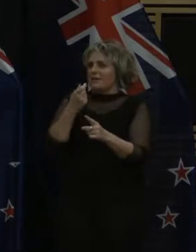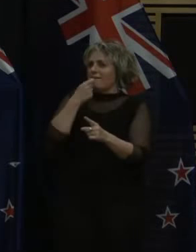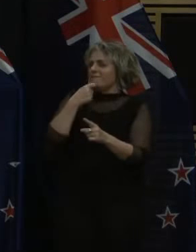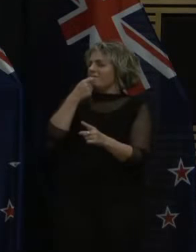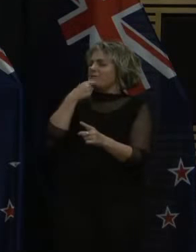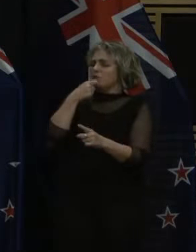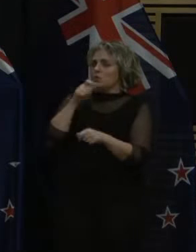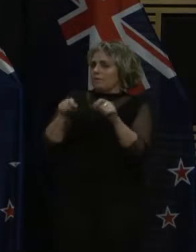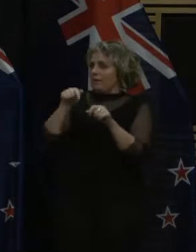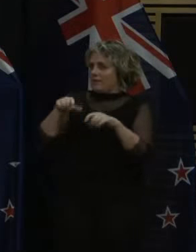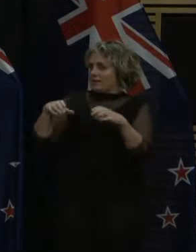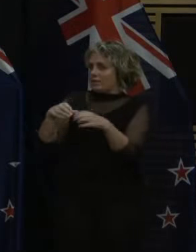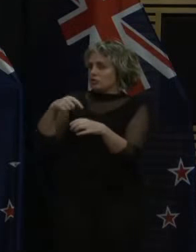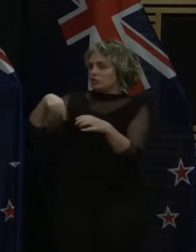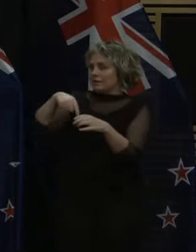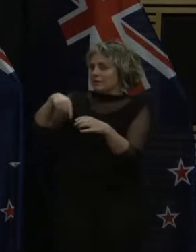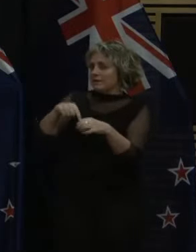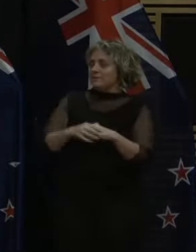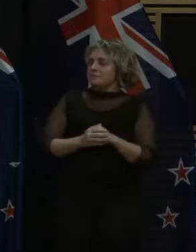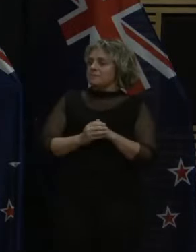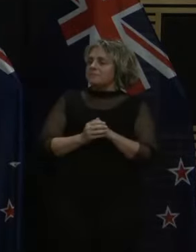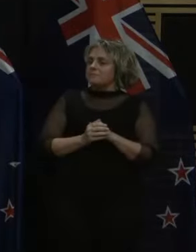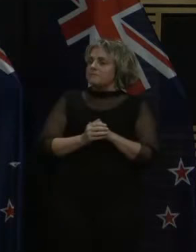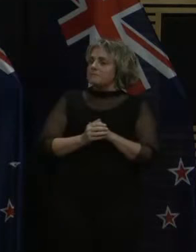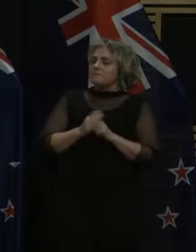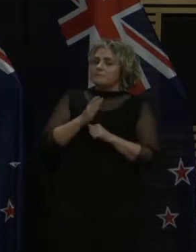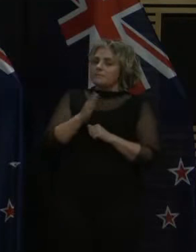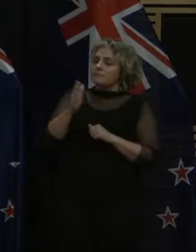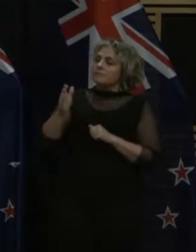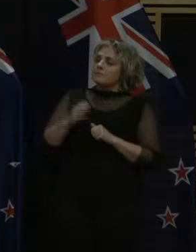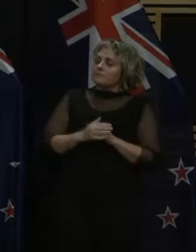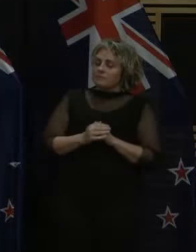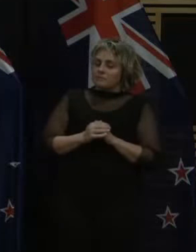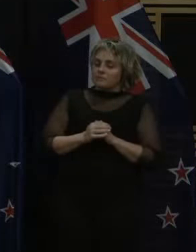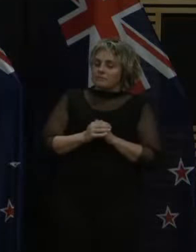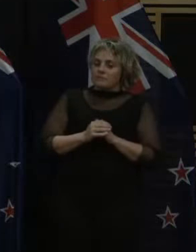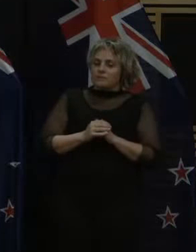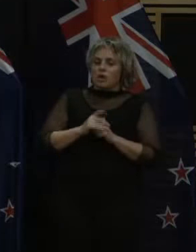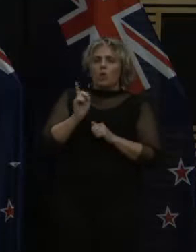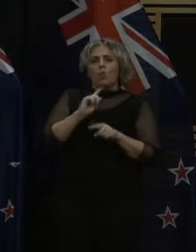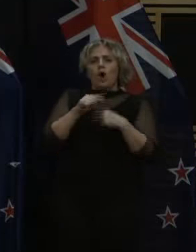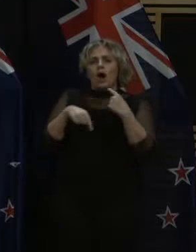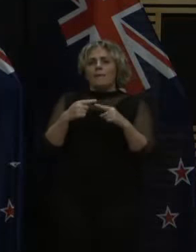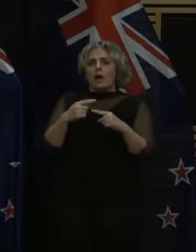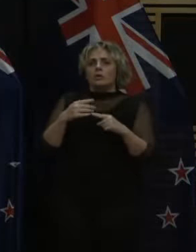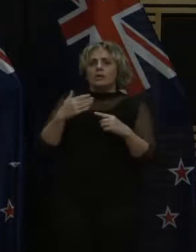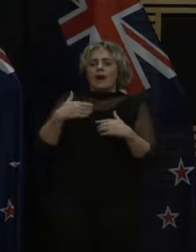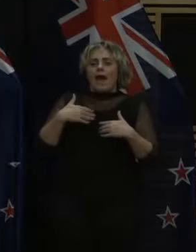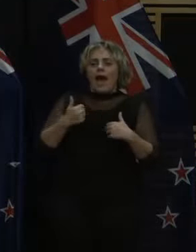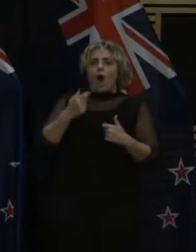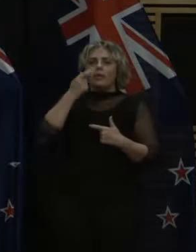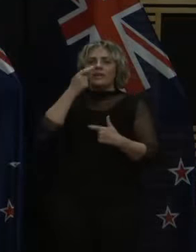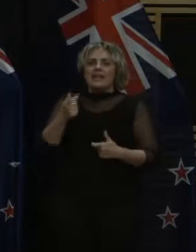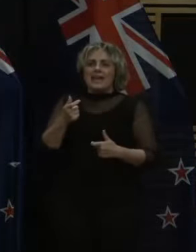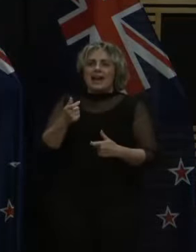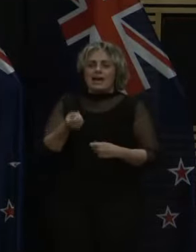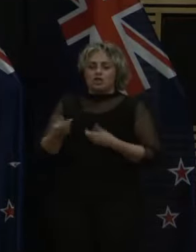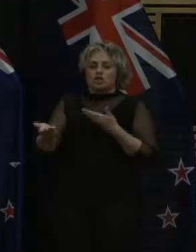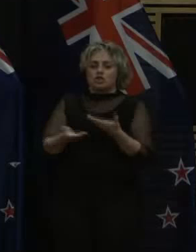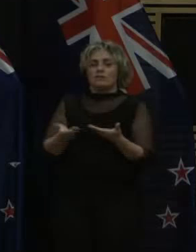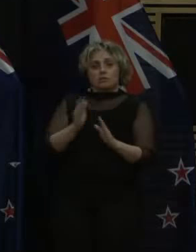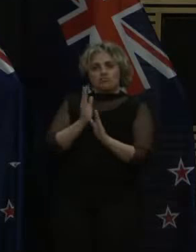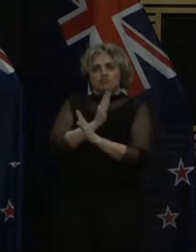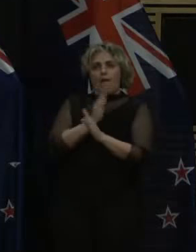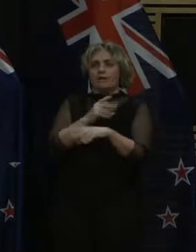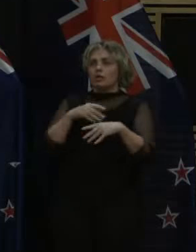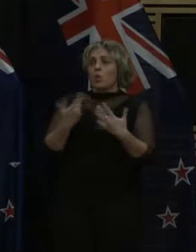circumstances under which